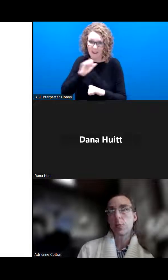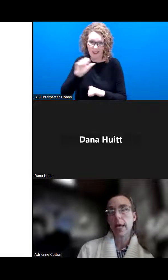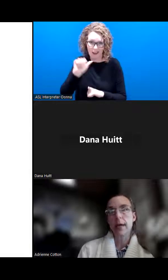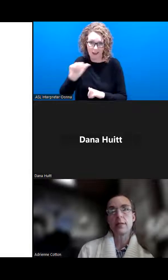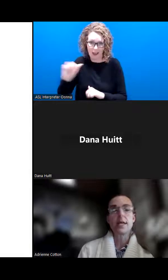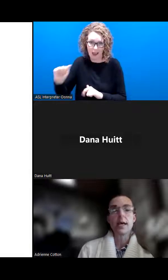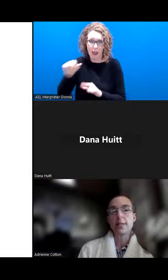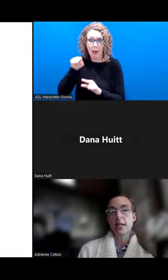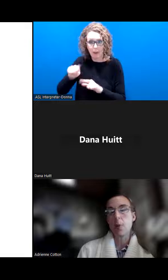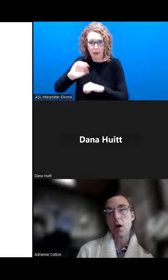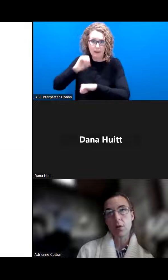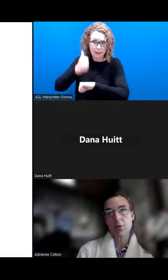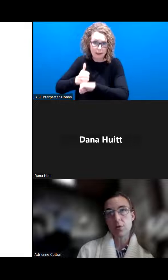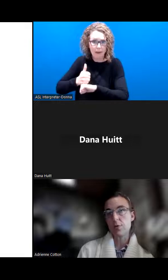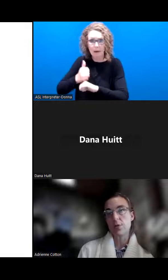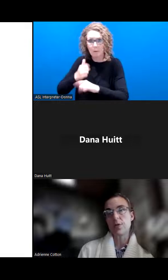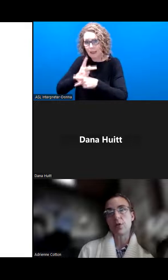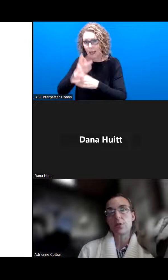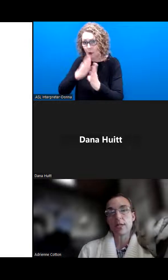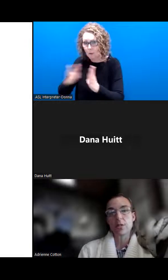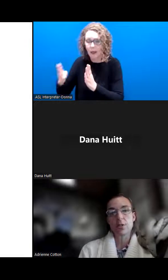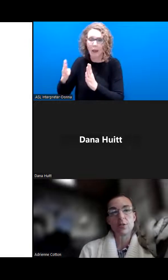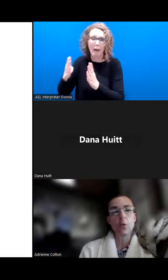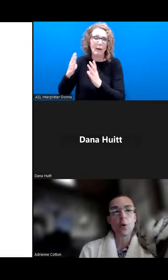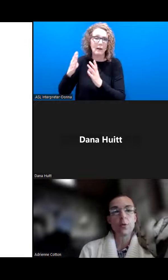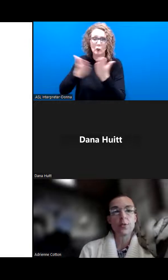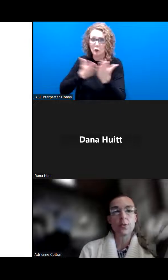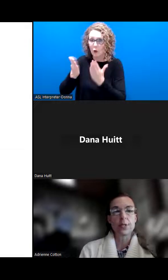s more than 80 hours a month has been extremely helpful